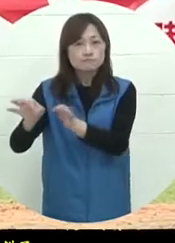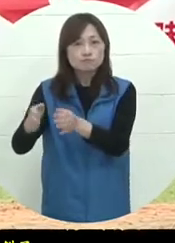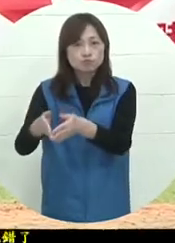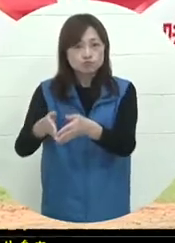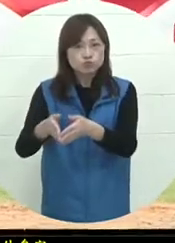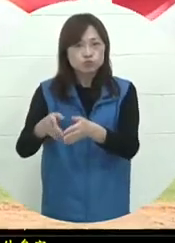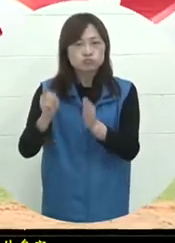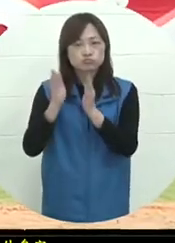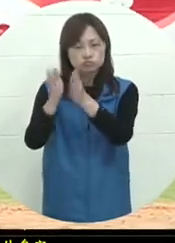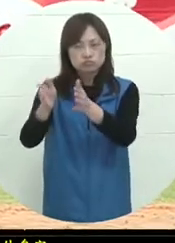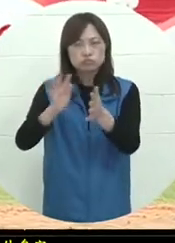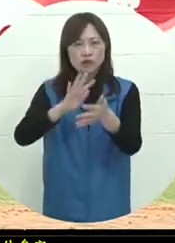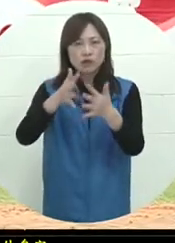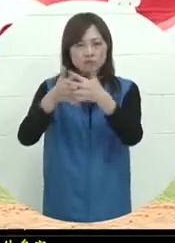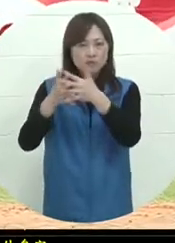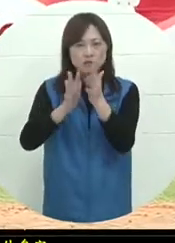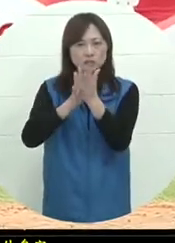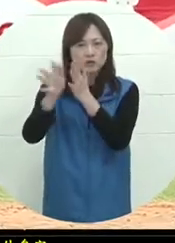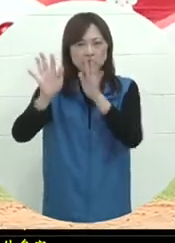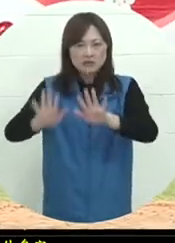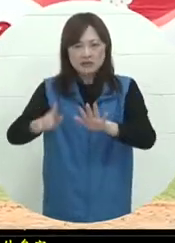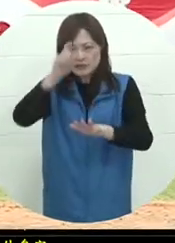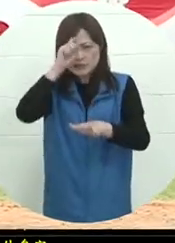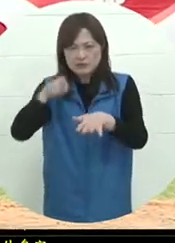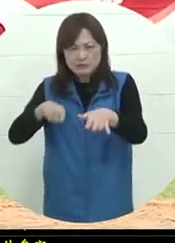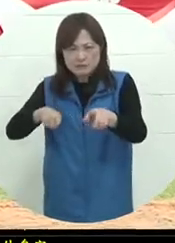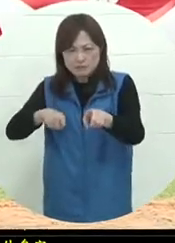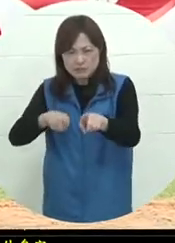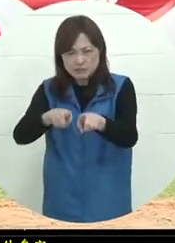This is against the US team now. Looking back, it may be more disadvantageous.